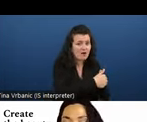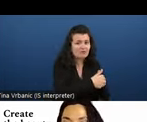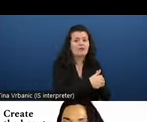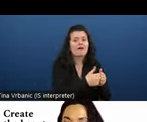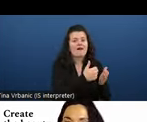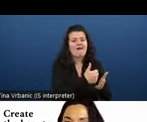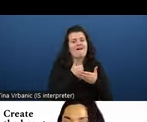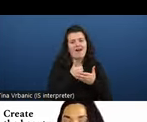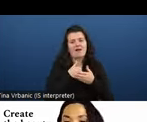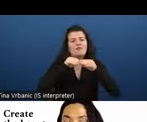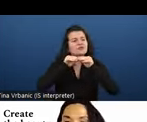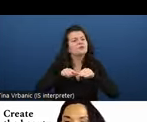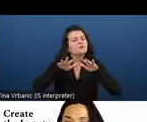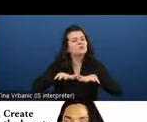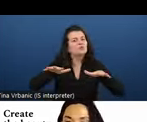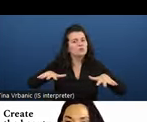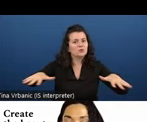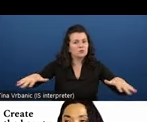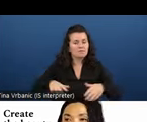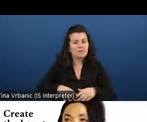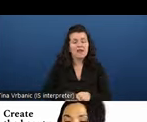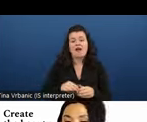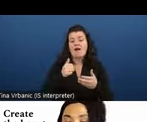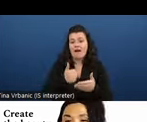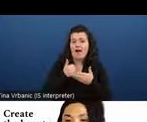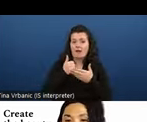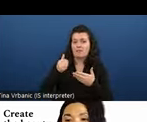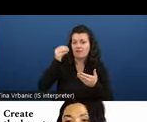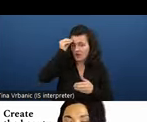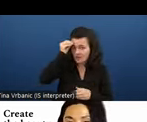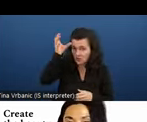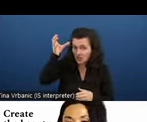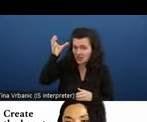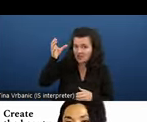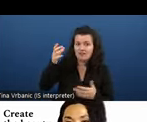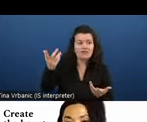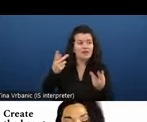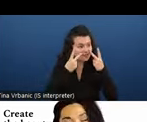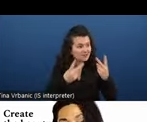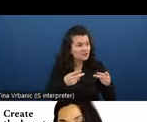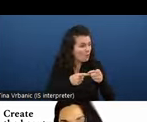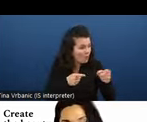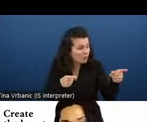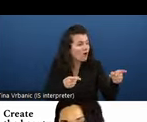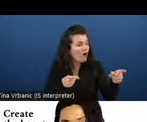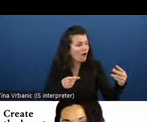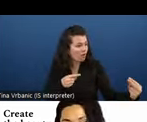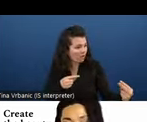our expertise and leaning on others who absolutely are qualified and very willing and open to